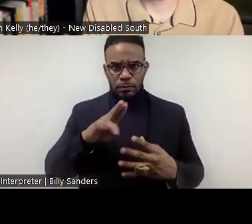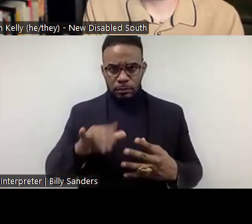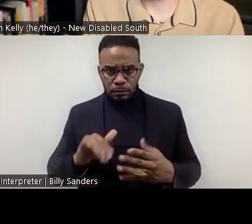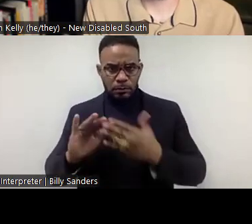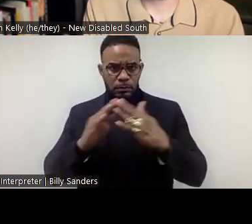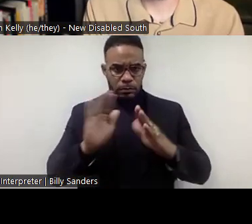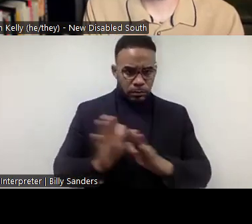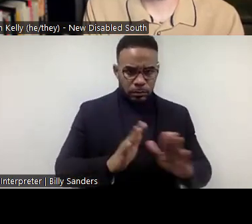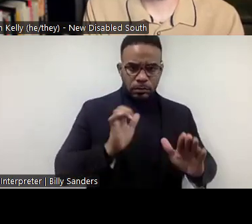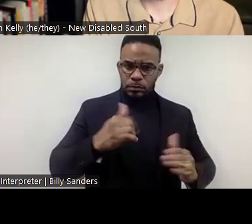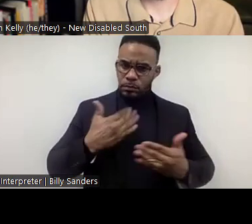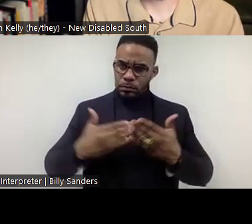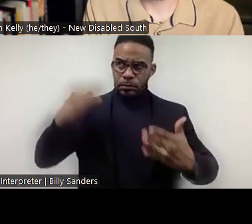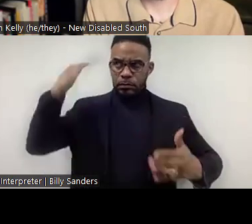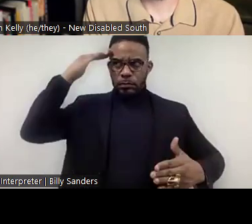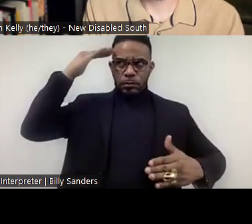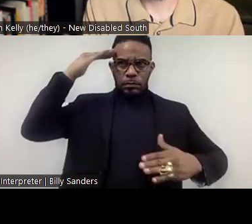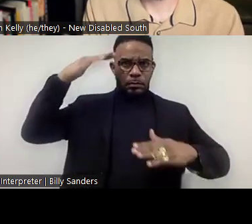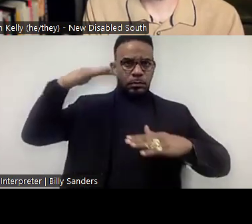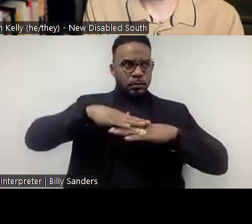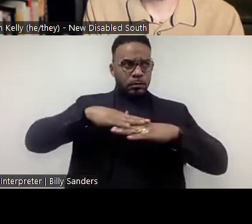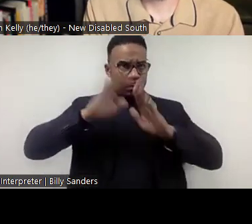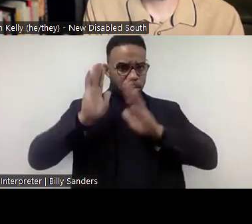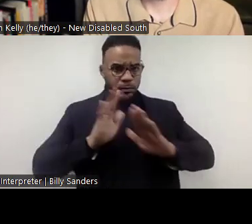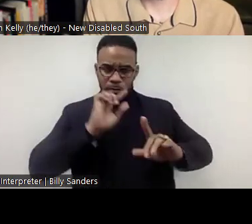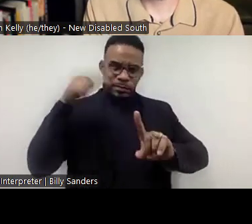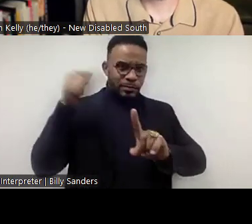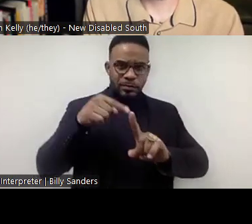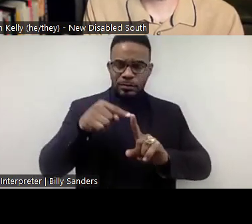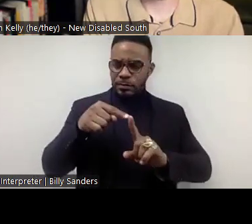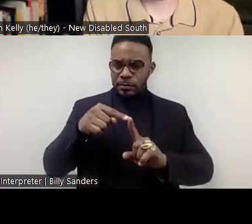That is I think that community organizers need to have some